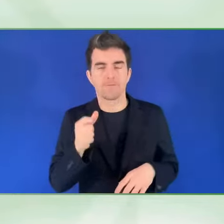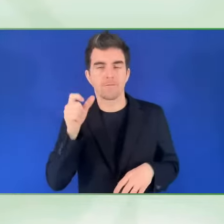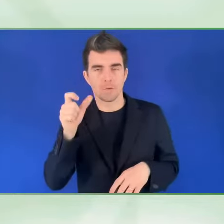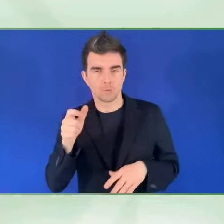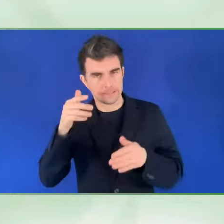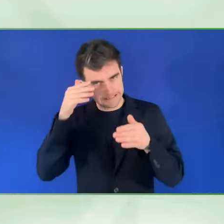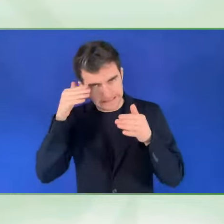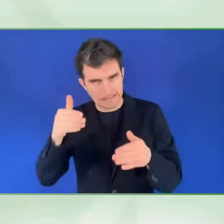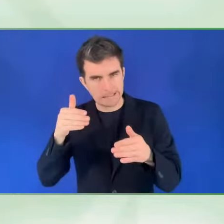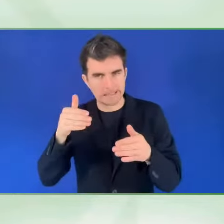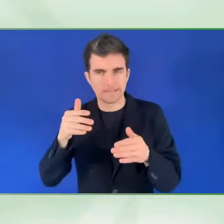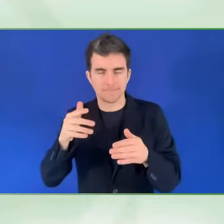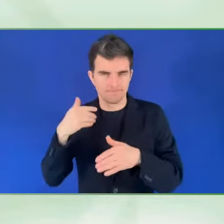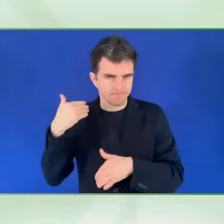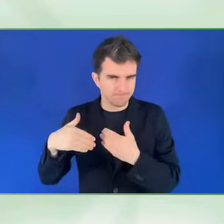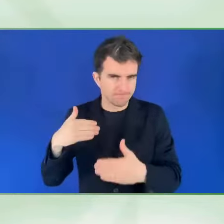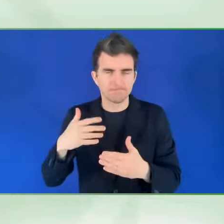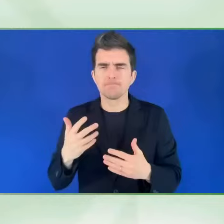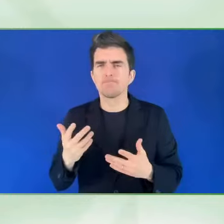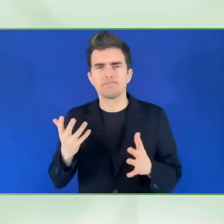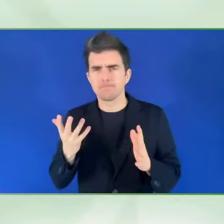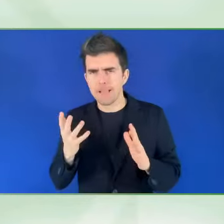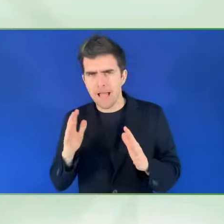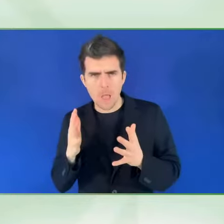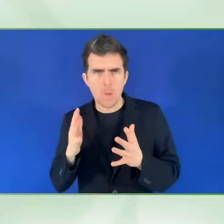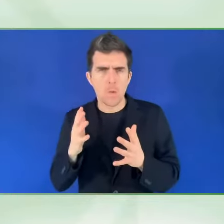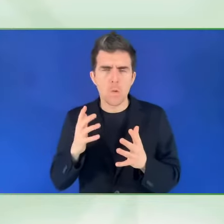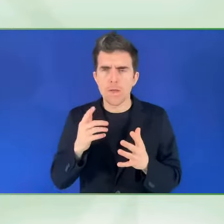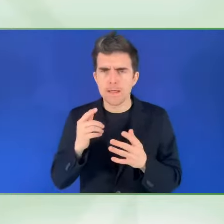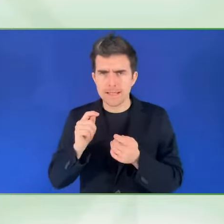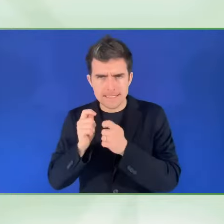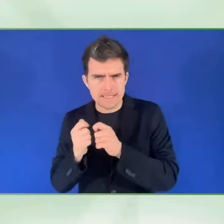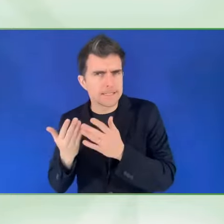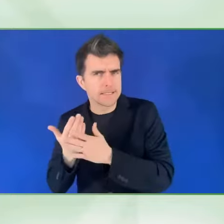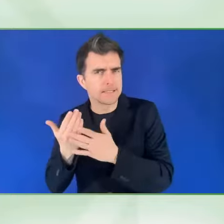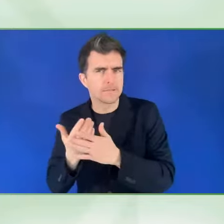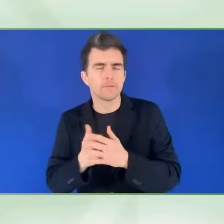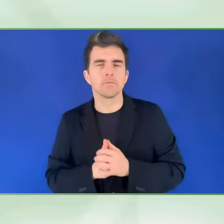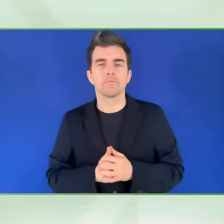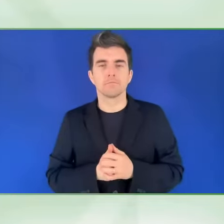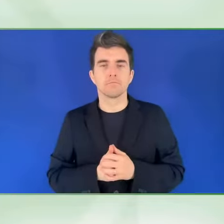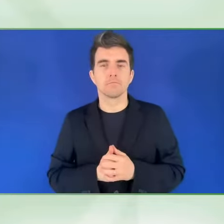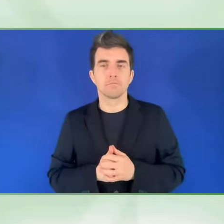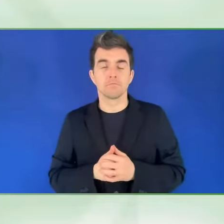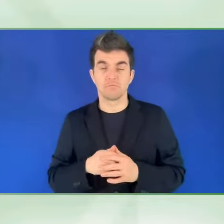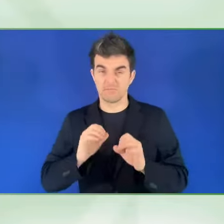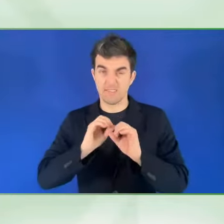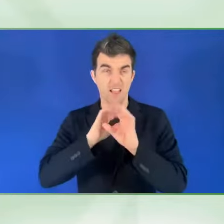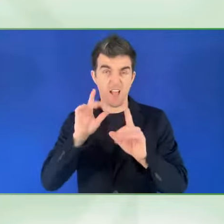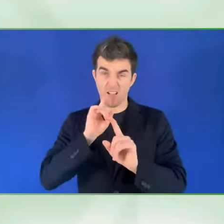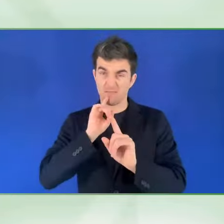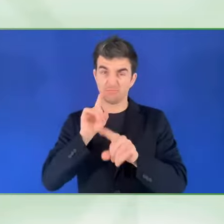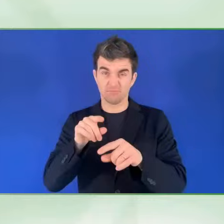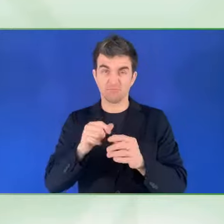theatre festival in Brazil. Those are some impacts of our festival I like to highlight our public call for participation with 14 accessible formats, and our e-book, with the best place of the festival.